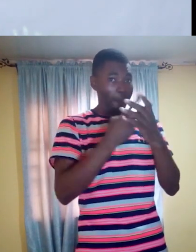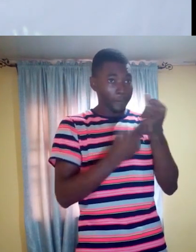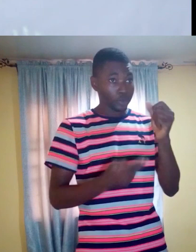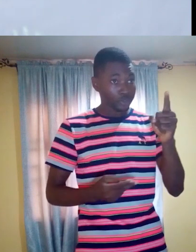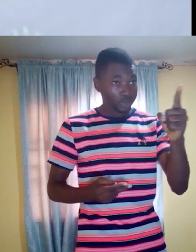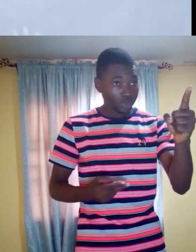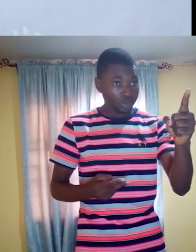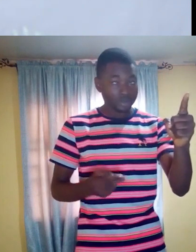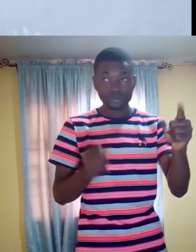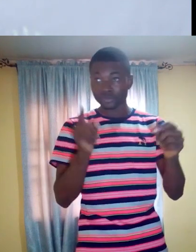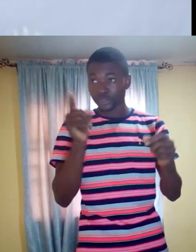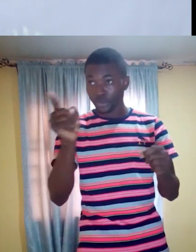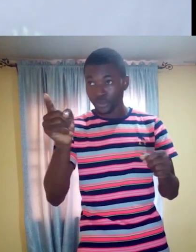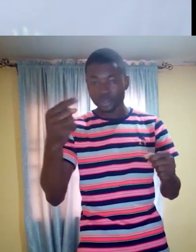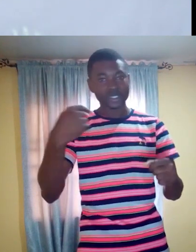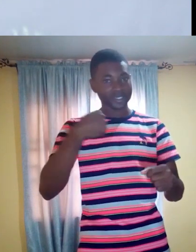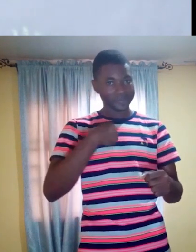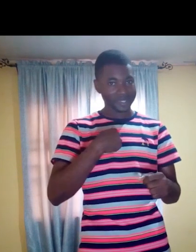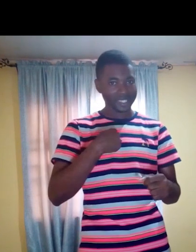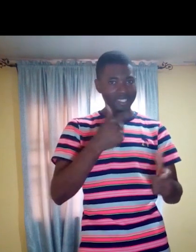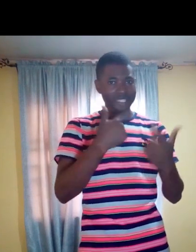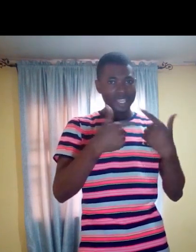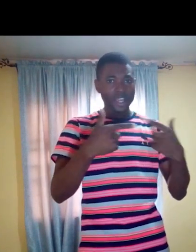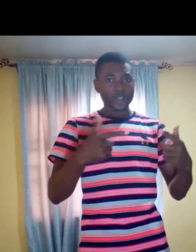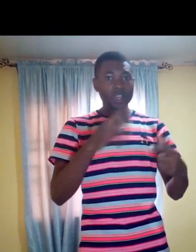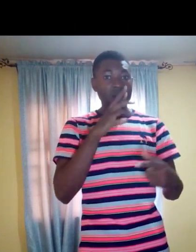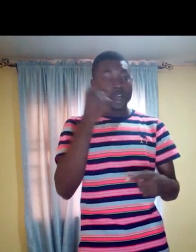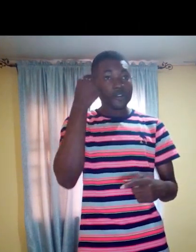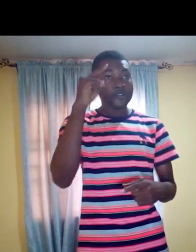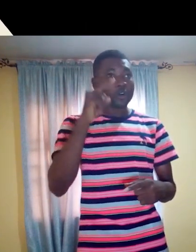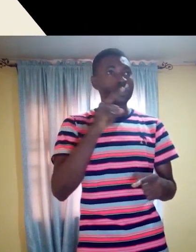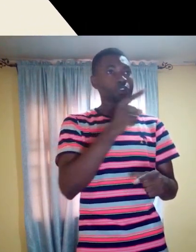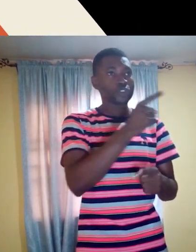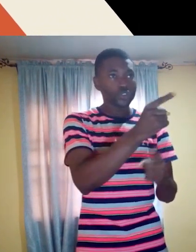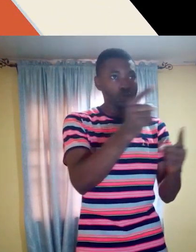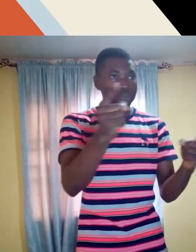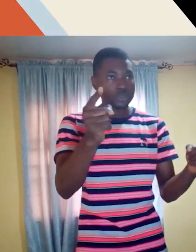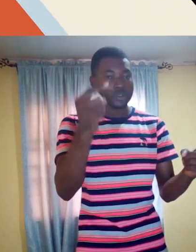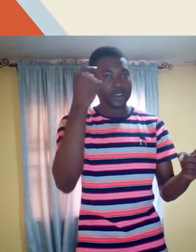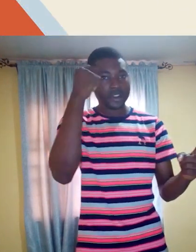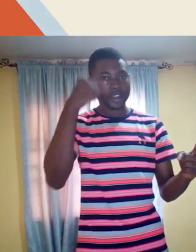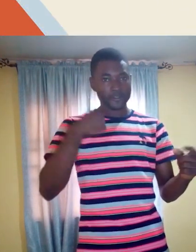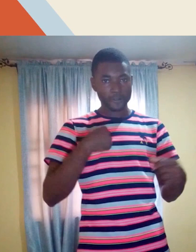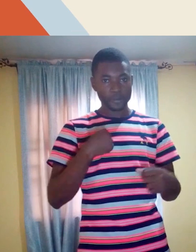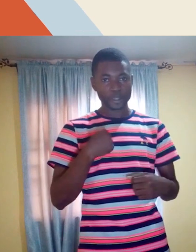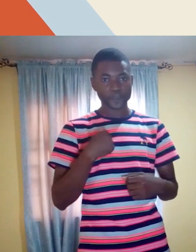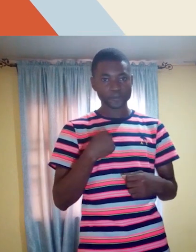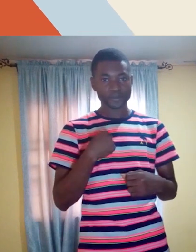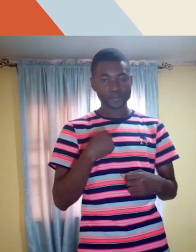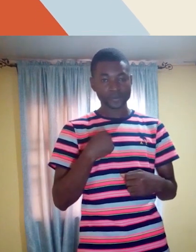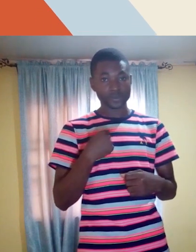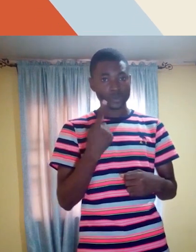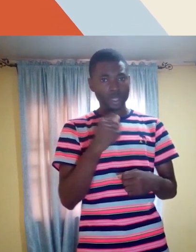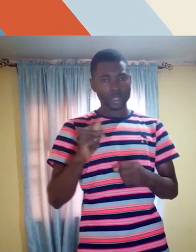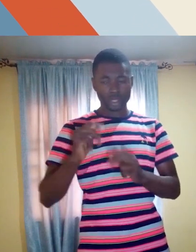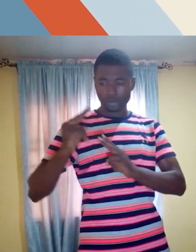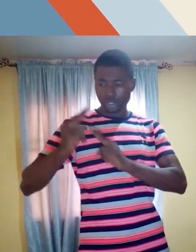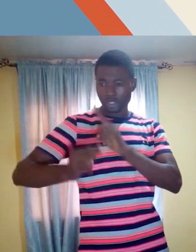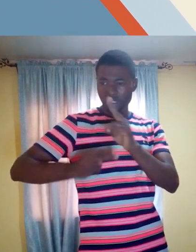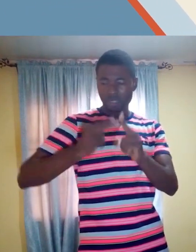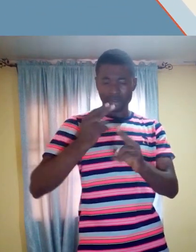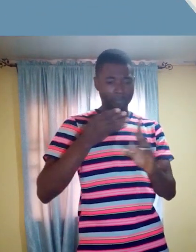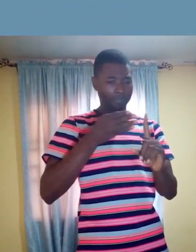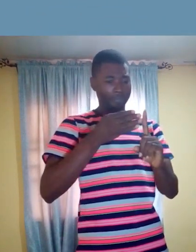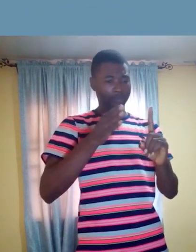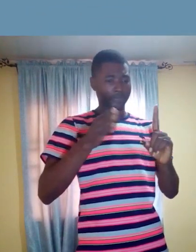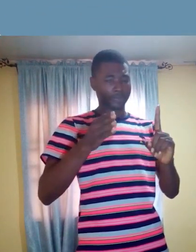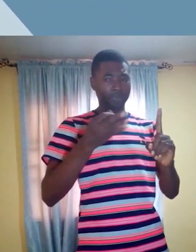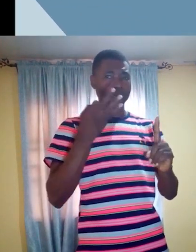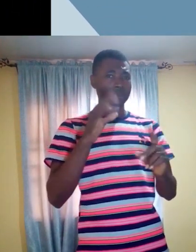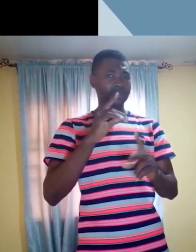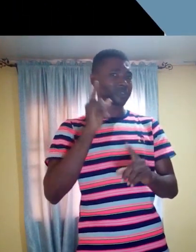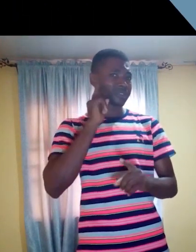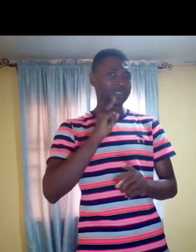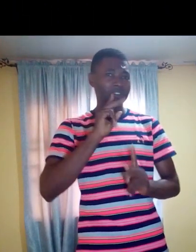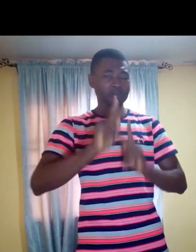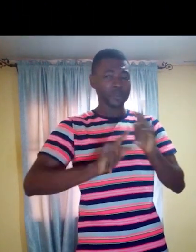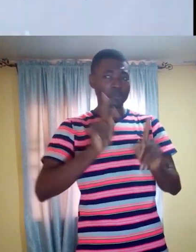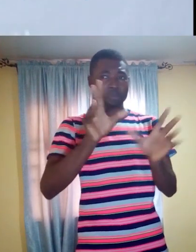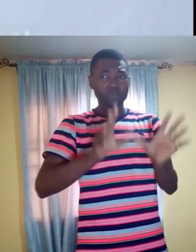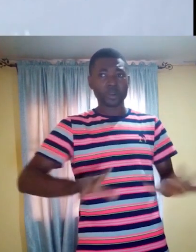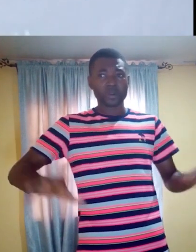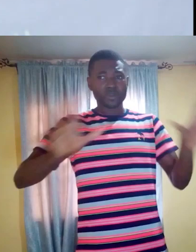Sign languages are for you and they are for me.